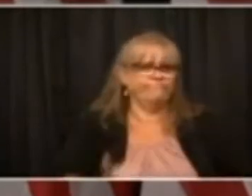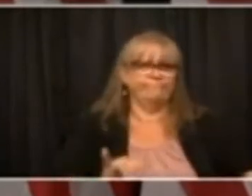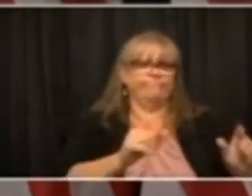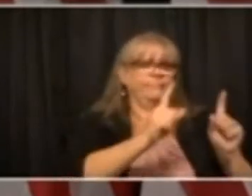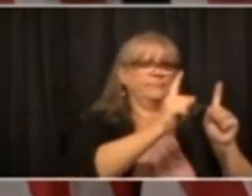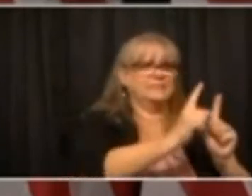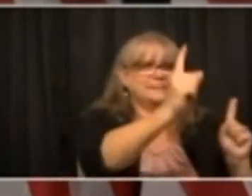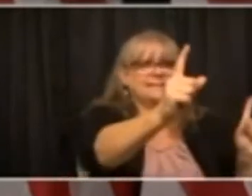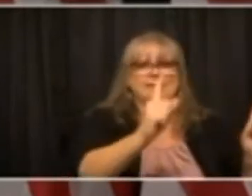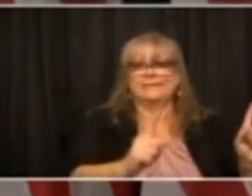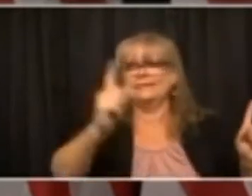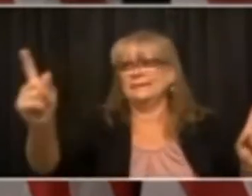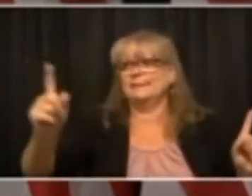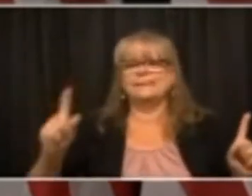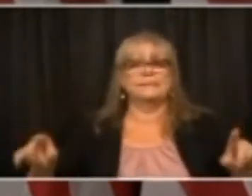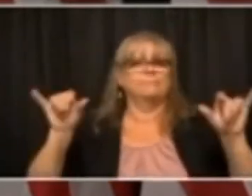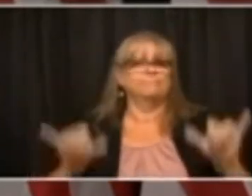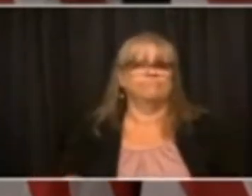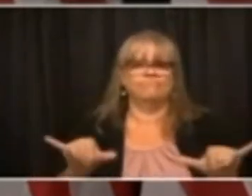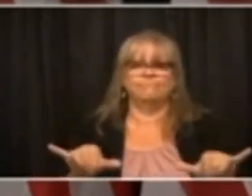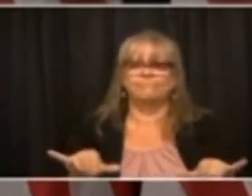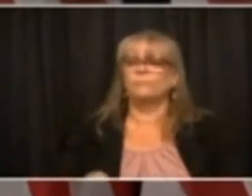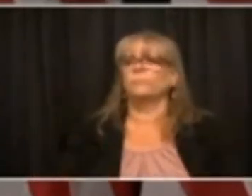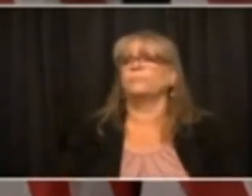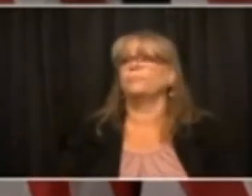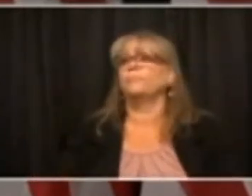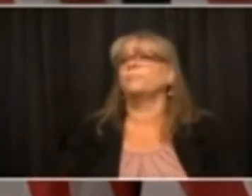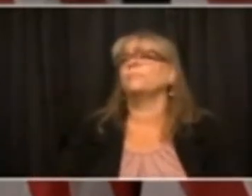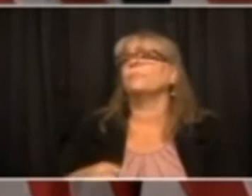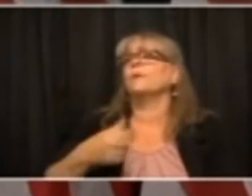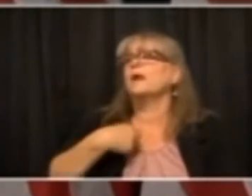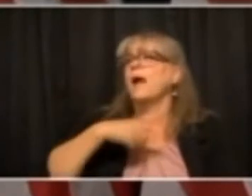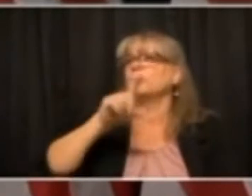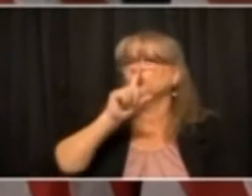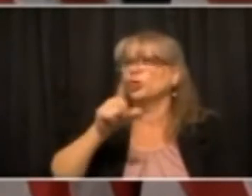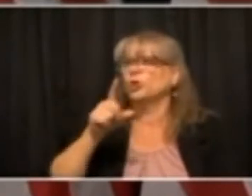i know you have probably questions about glenwood canyon i was there